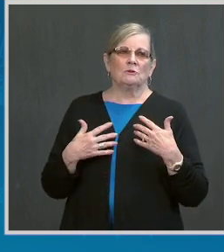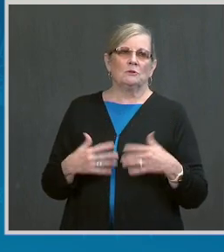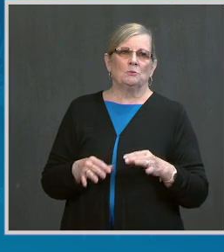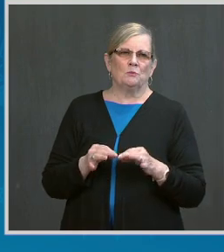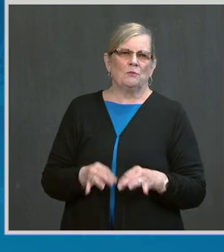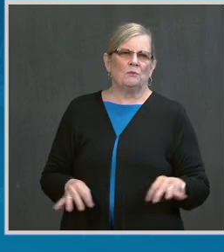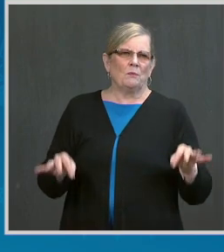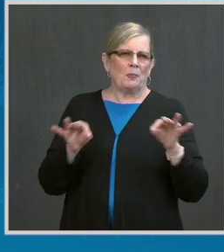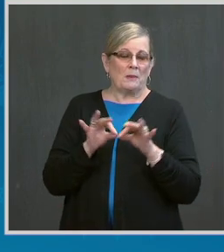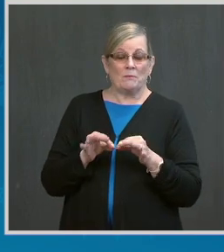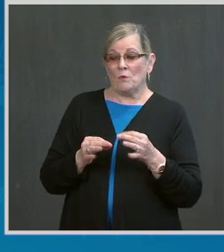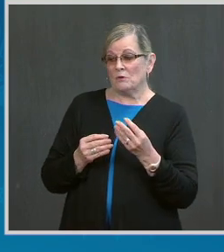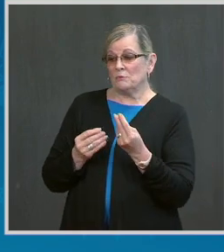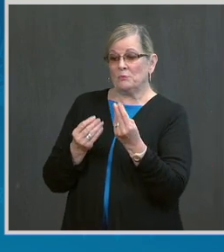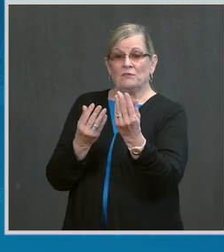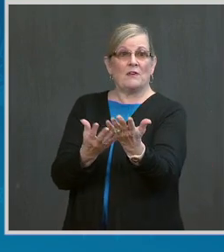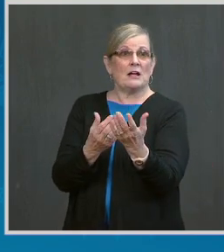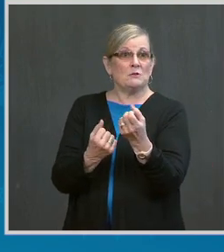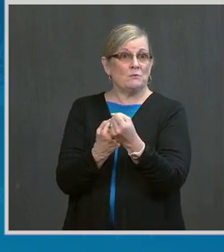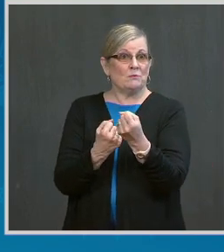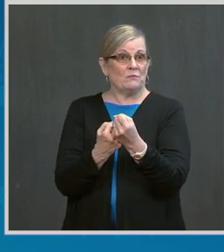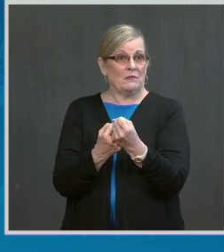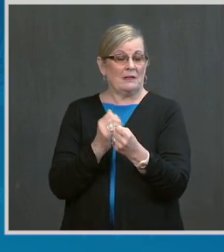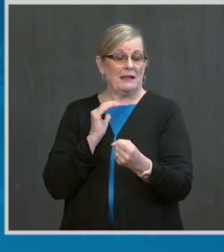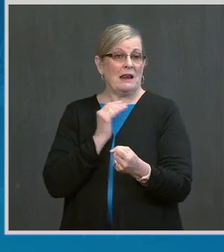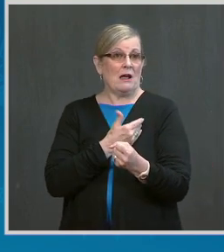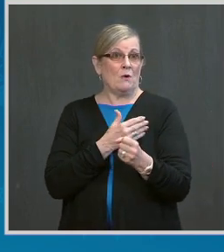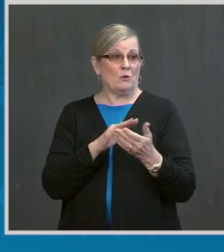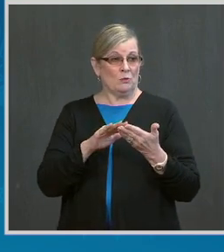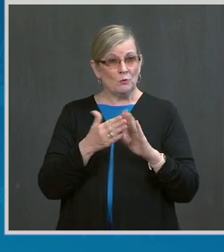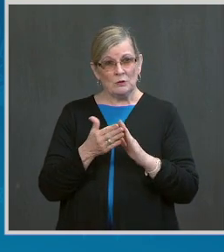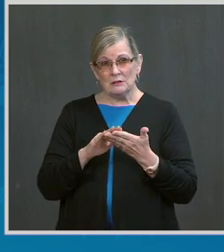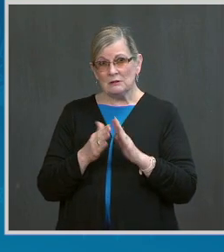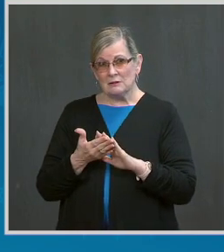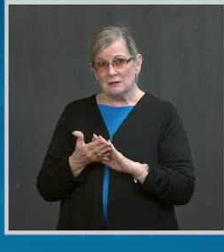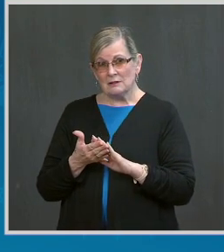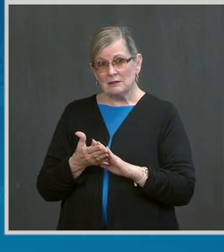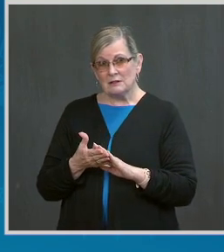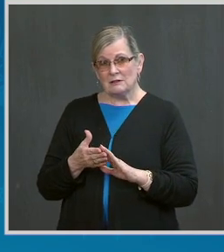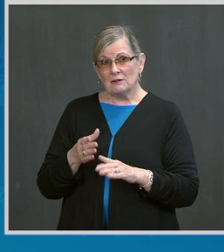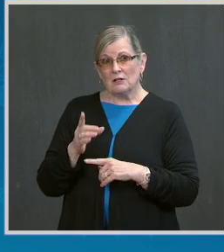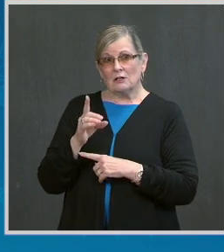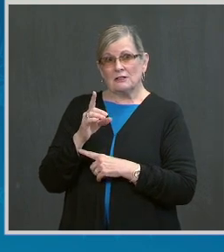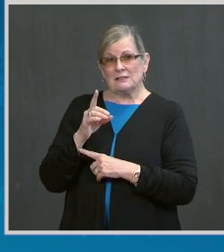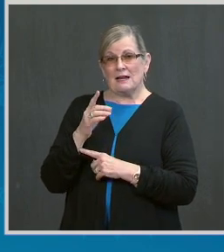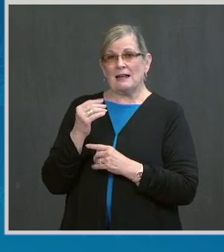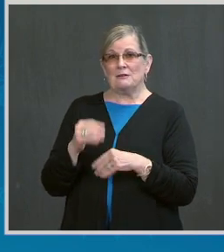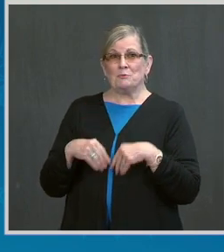and strengthening our democracy for all Americans. And this work could not be more important.